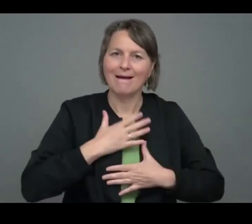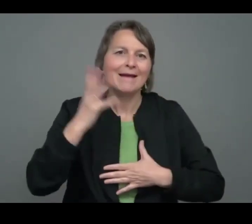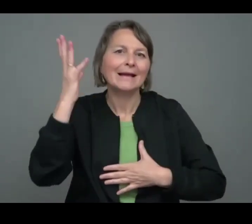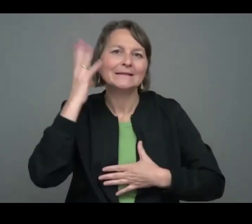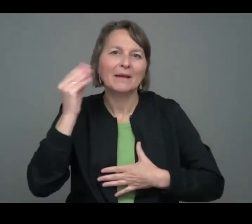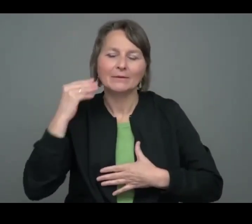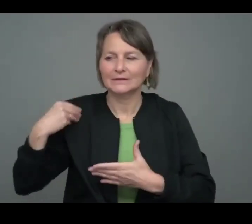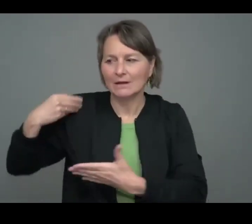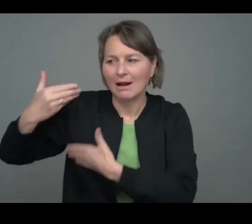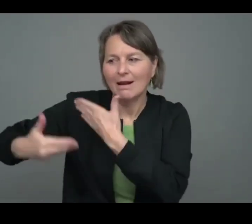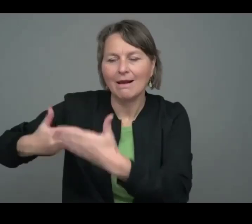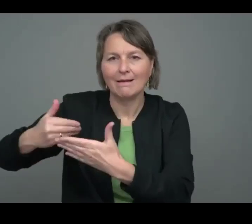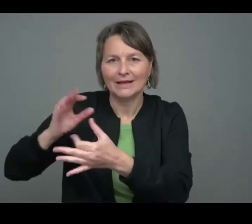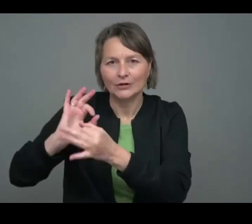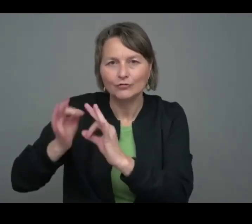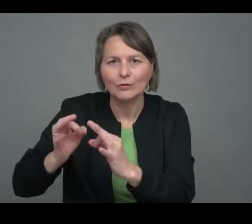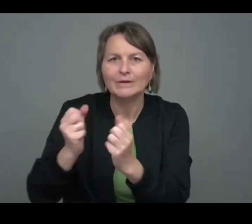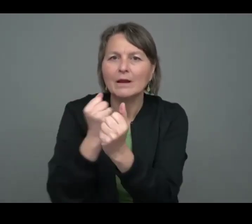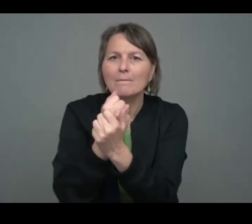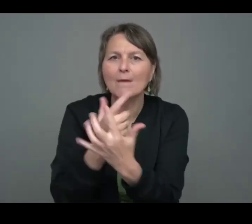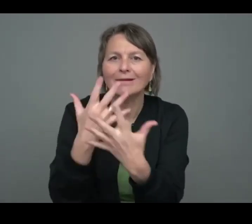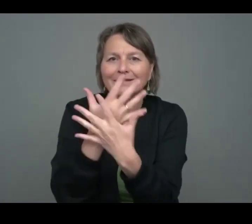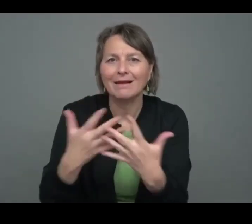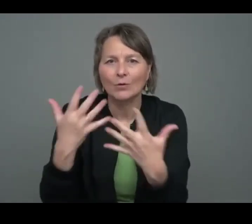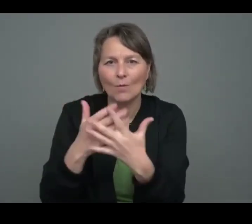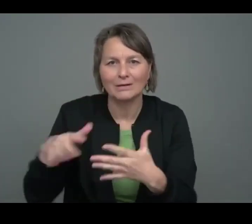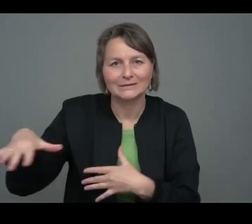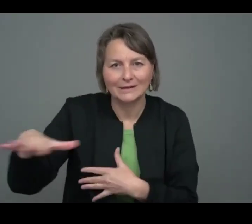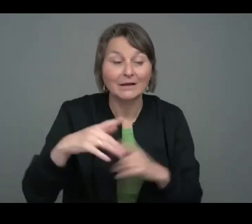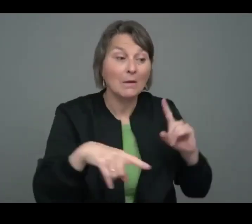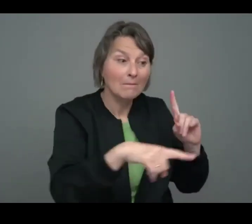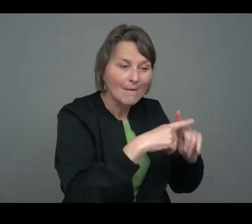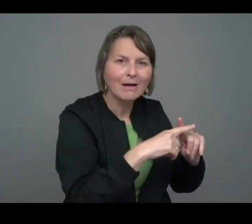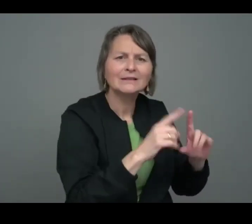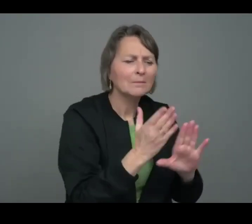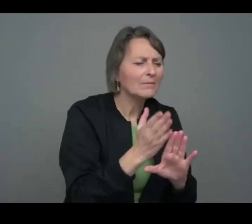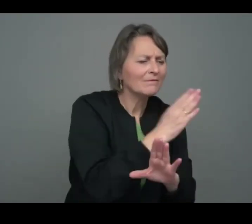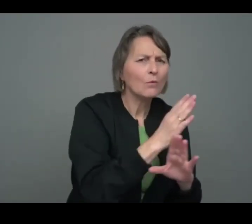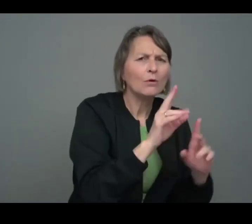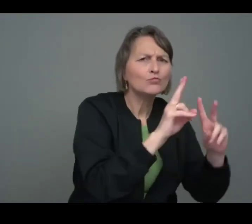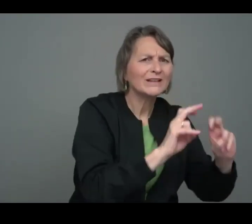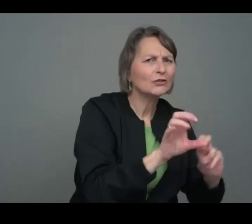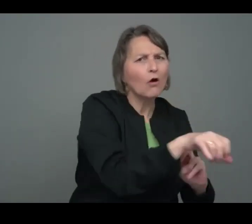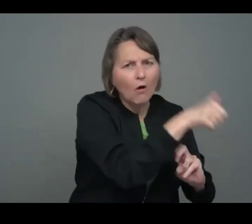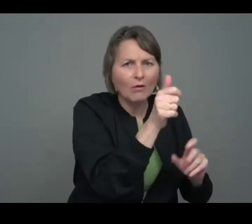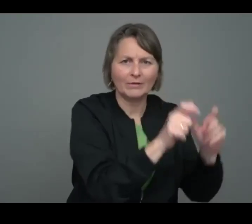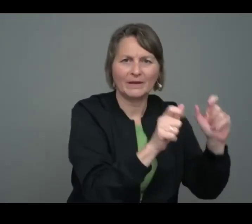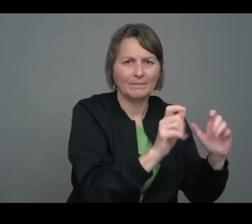I was, it wasn't much based on research but rather on my experience as an interpreter.